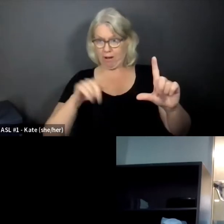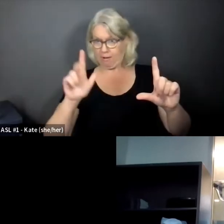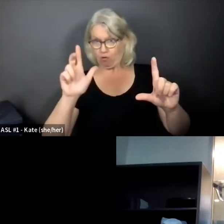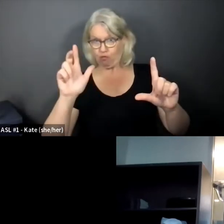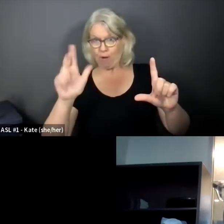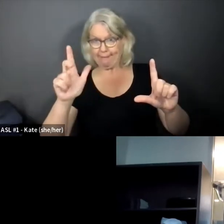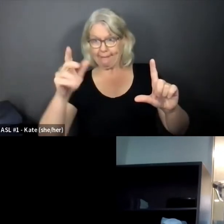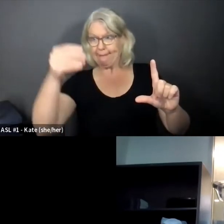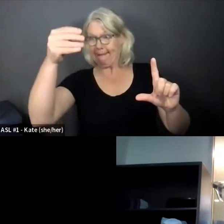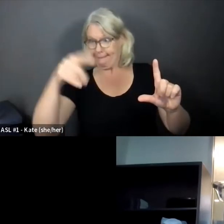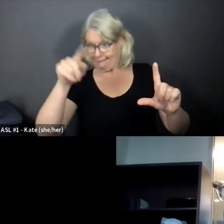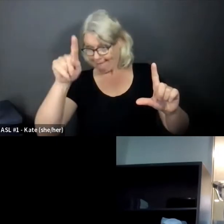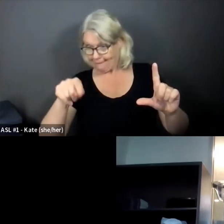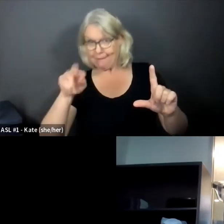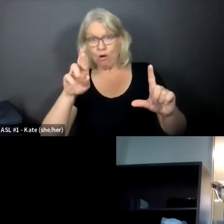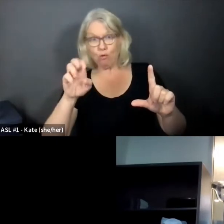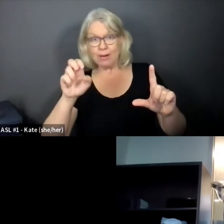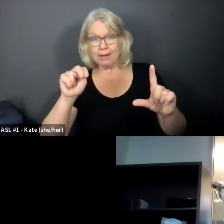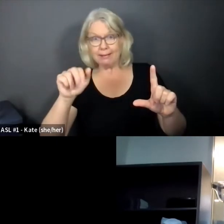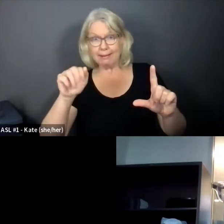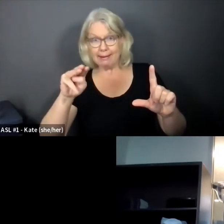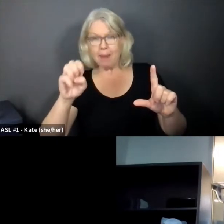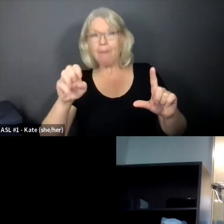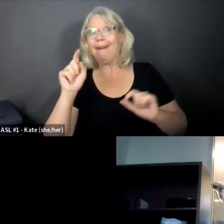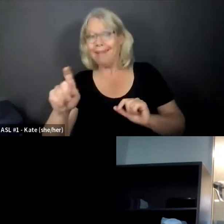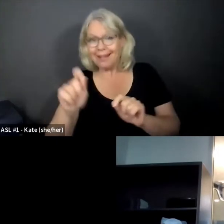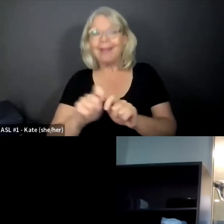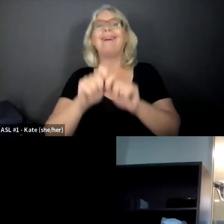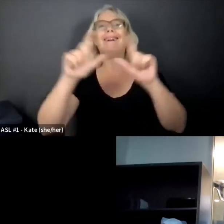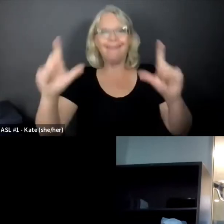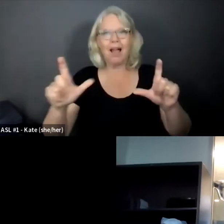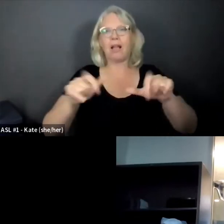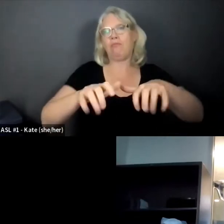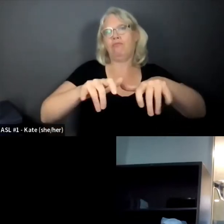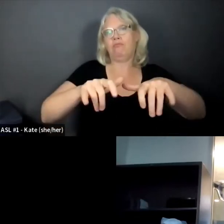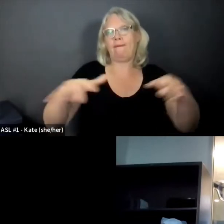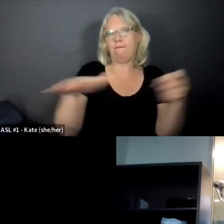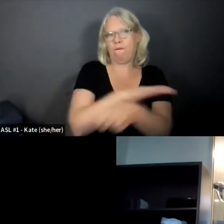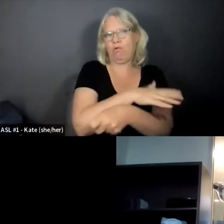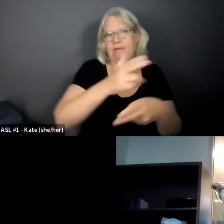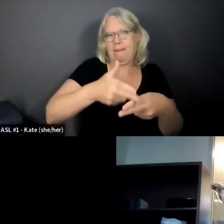FOR THOSE ARCH MEMBERS ON THE PHONE, WE WILL ASK FOR YOUR NAME BEFORE THE BUSINESS PART